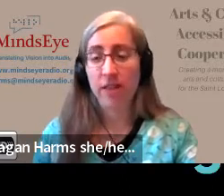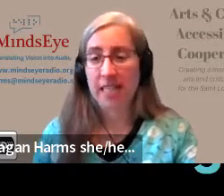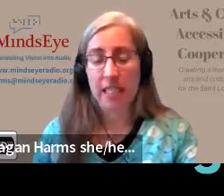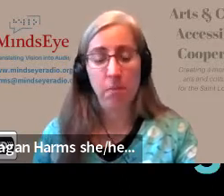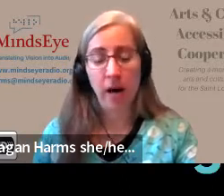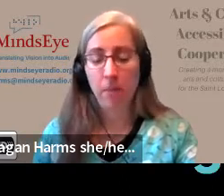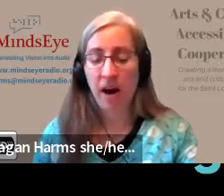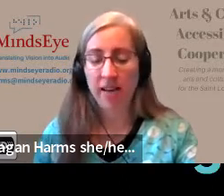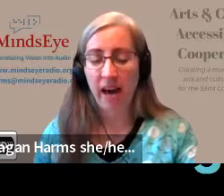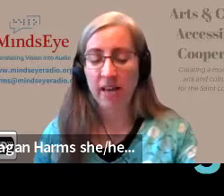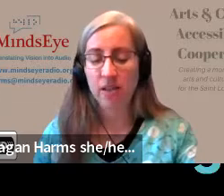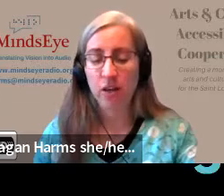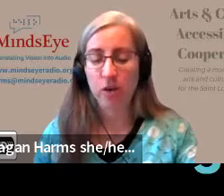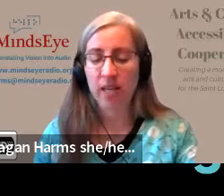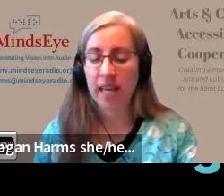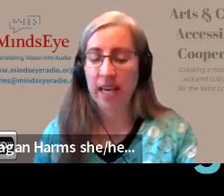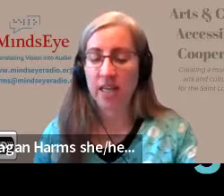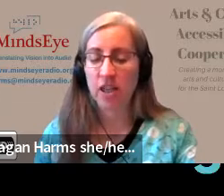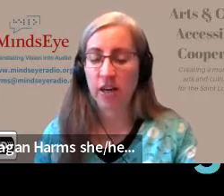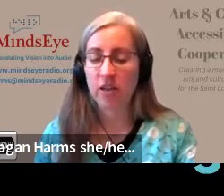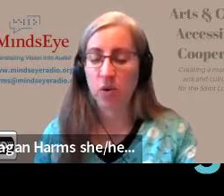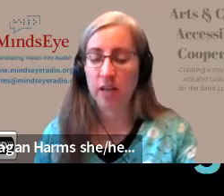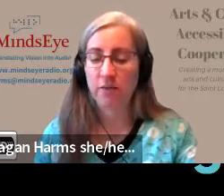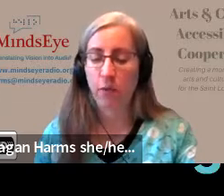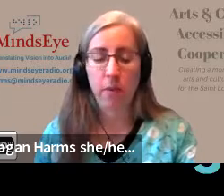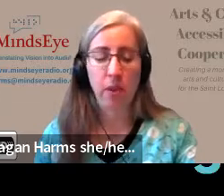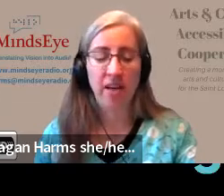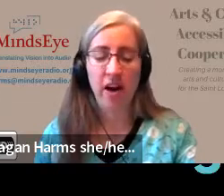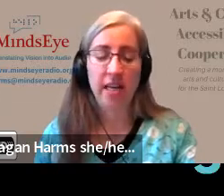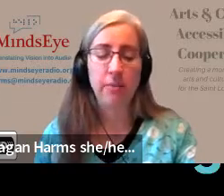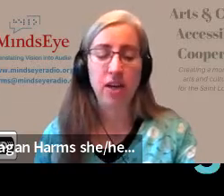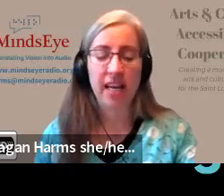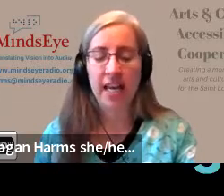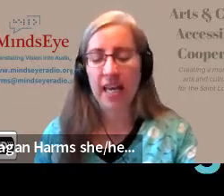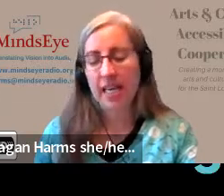of the podcast, a show dedicated to sharing stories from the blind hockey community. He's